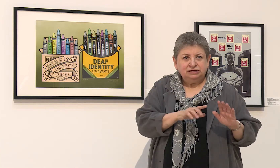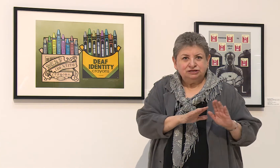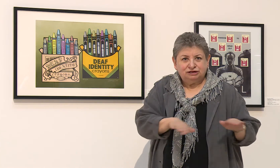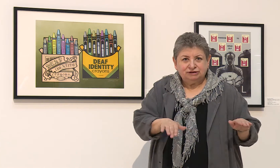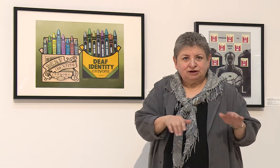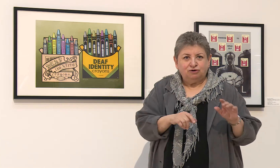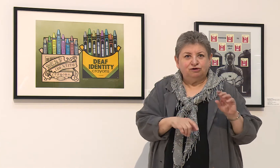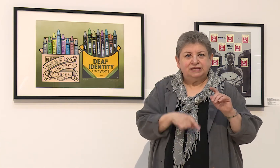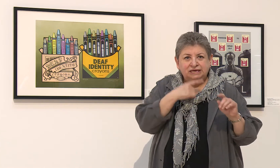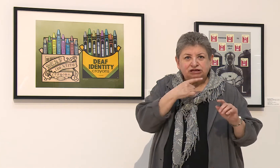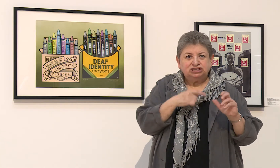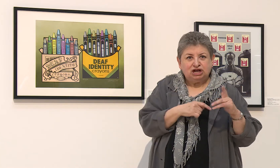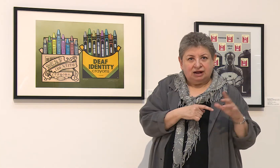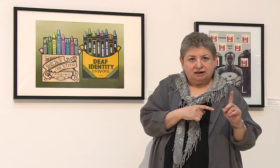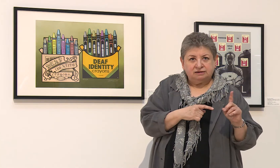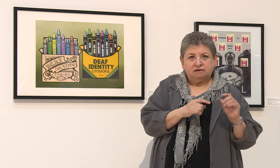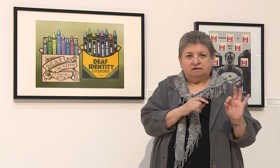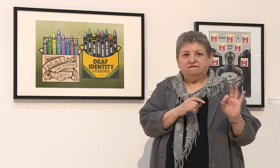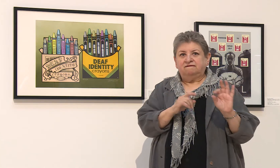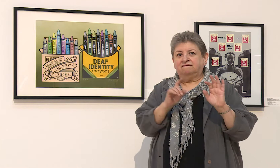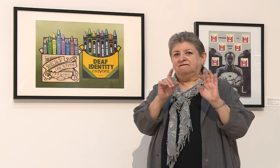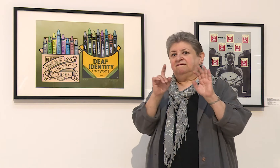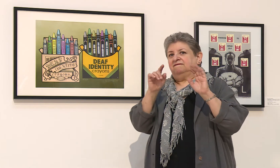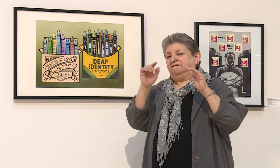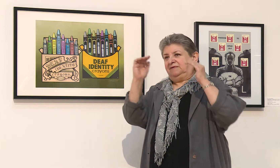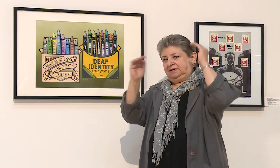These are hearing children of deaf parents.